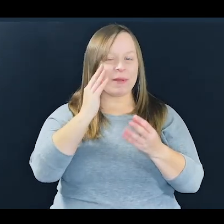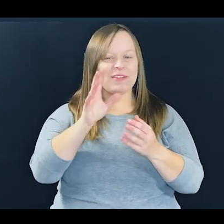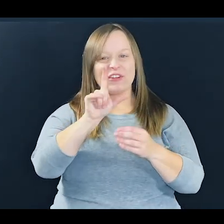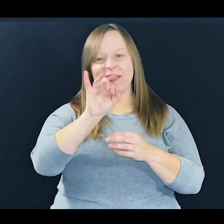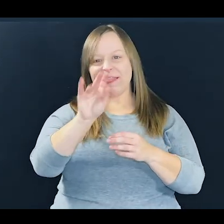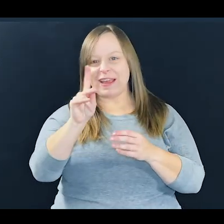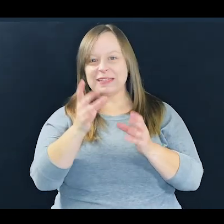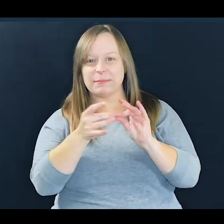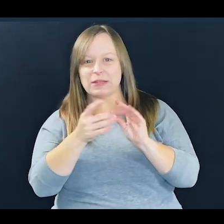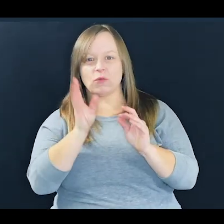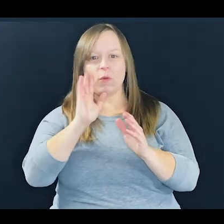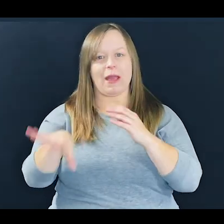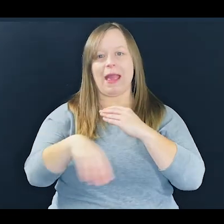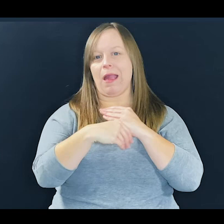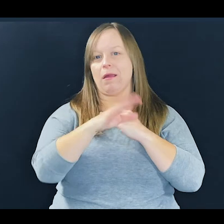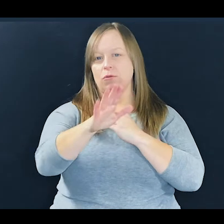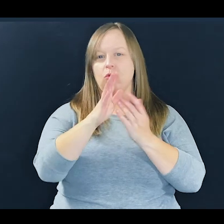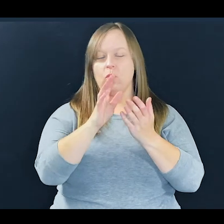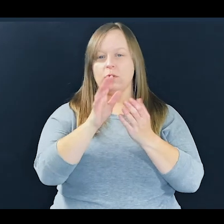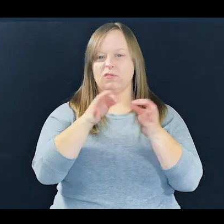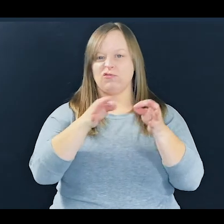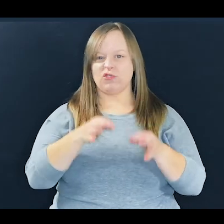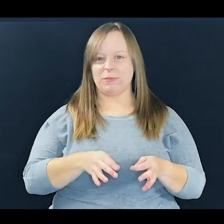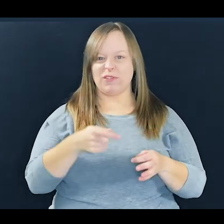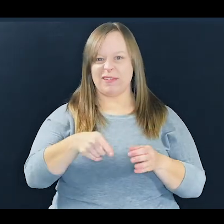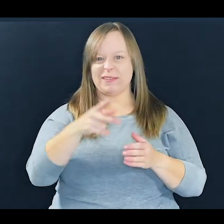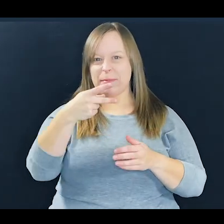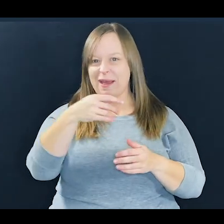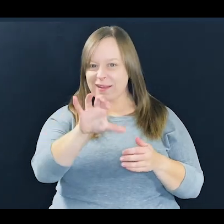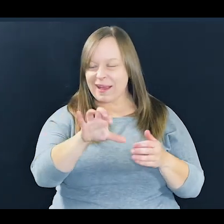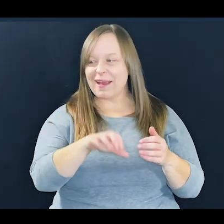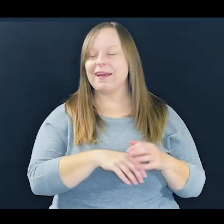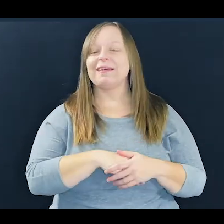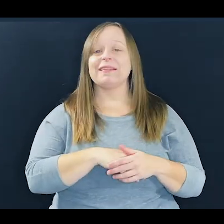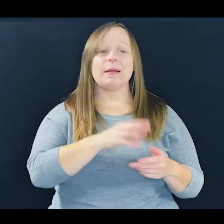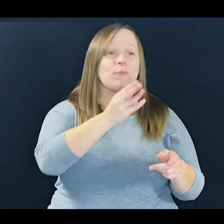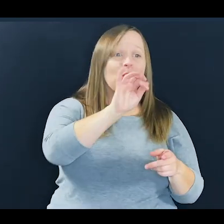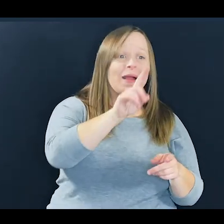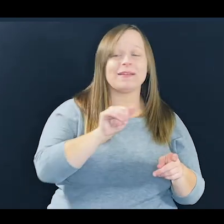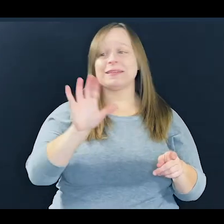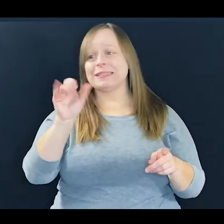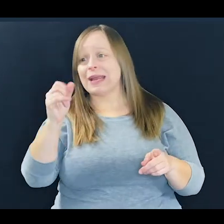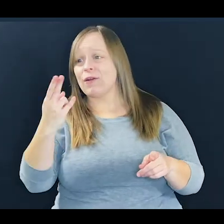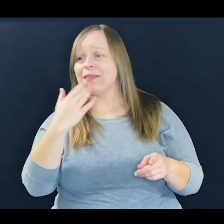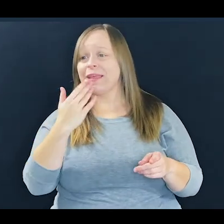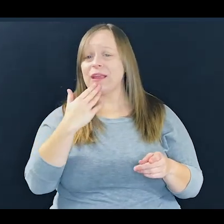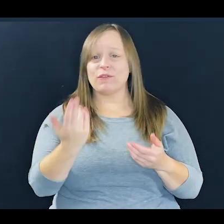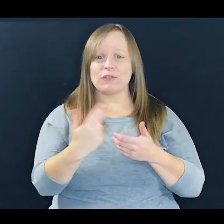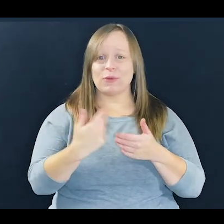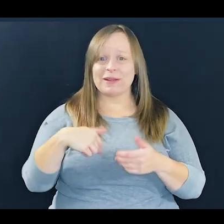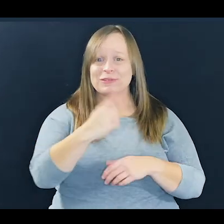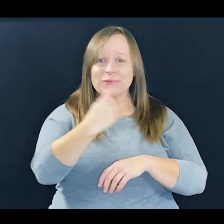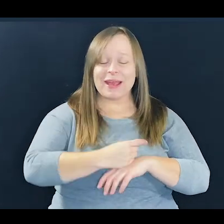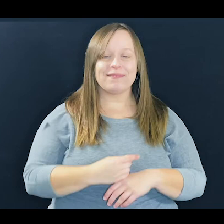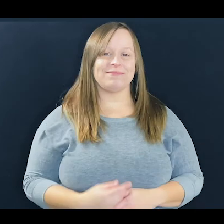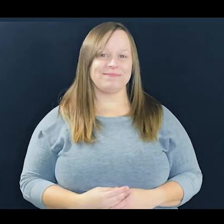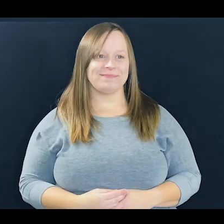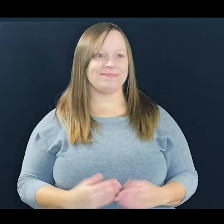and the links mentioned will be provided in the description of this podcast. Brenda, Sarah, thank you so much for your time today.